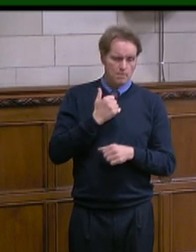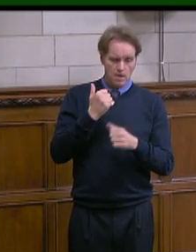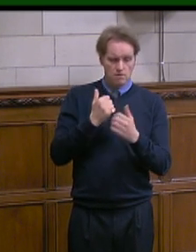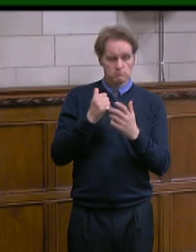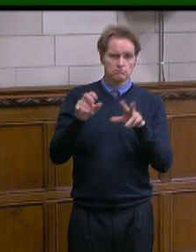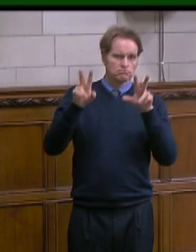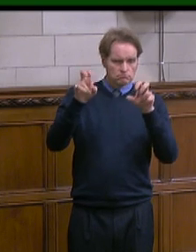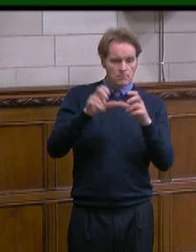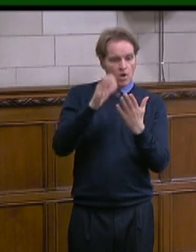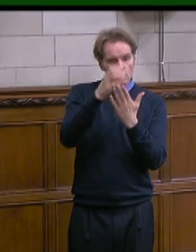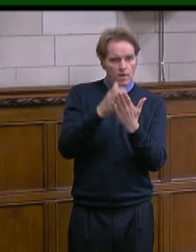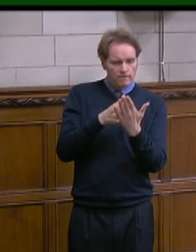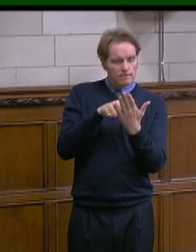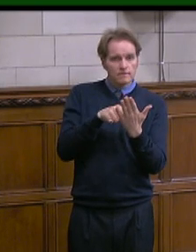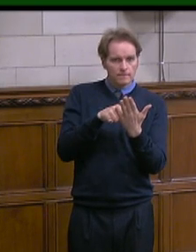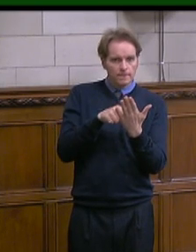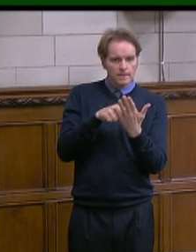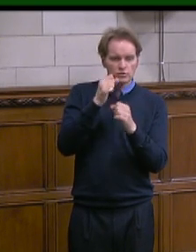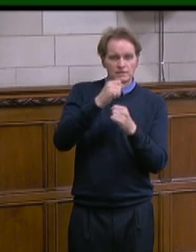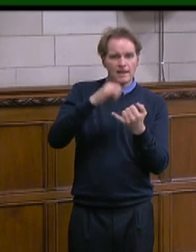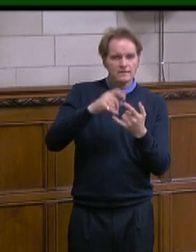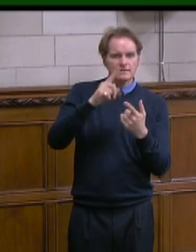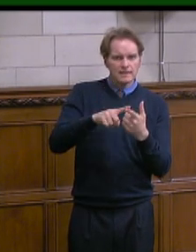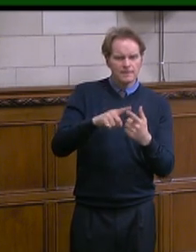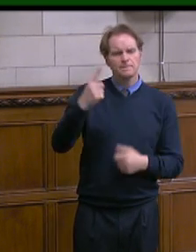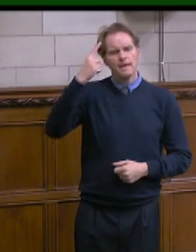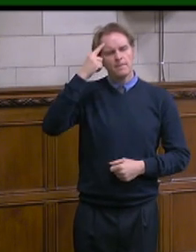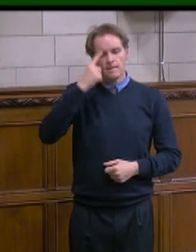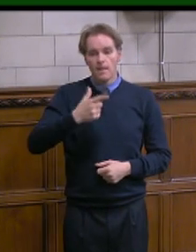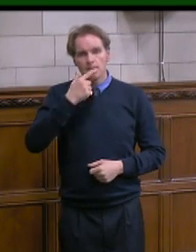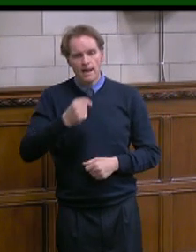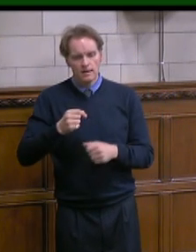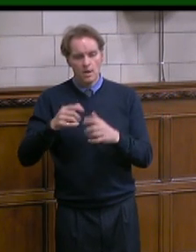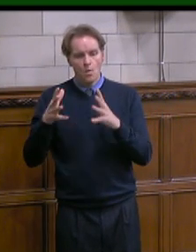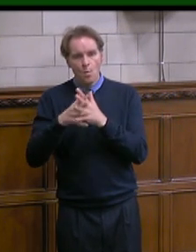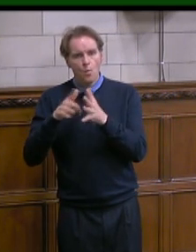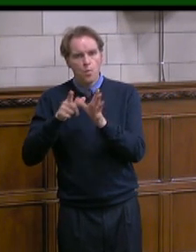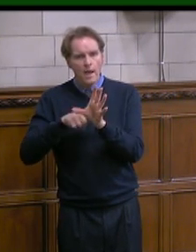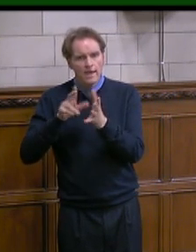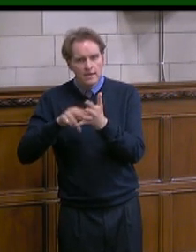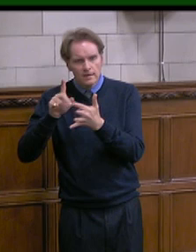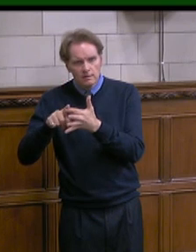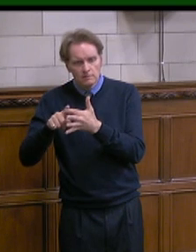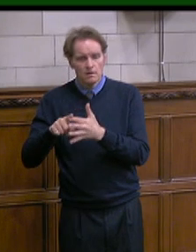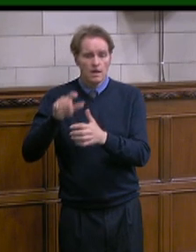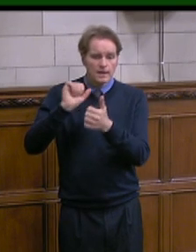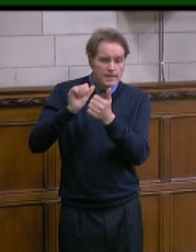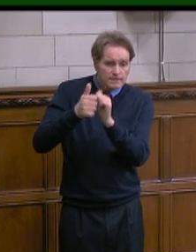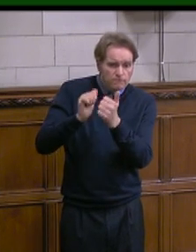I do not think that Wayne and his mates, Erin and other young people are going away.